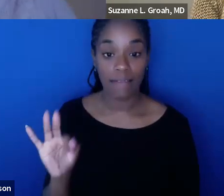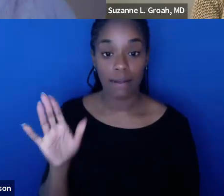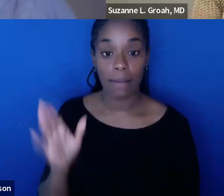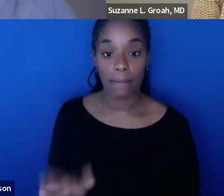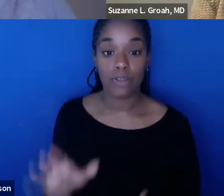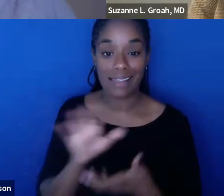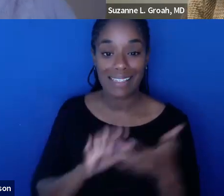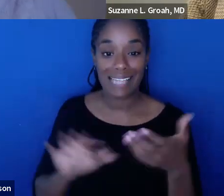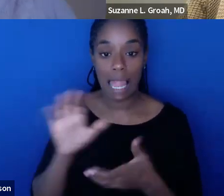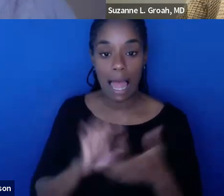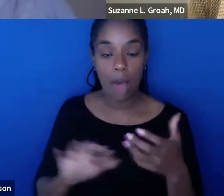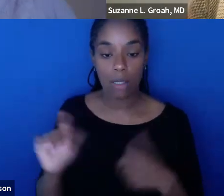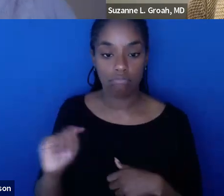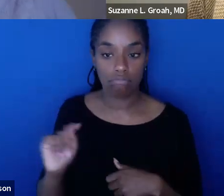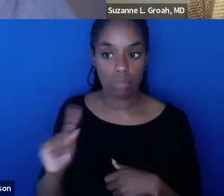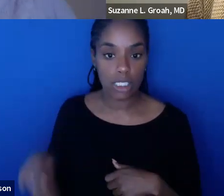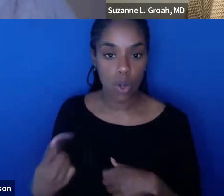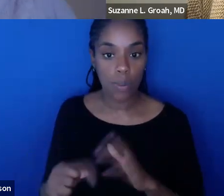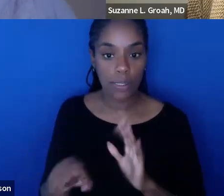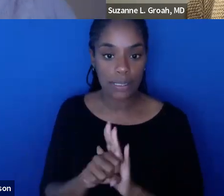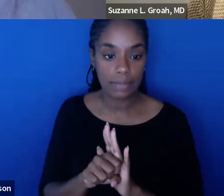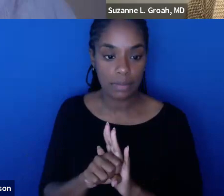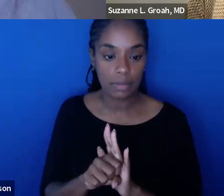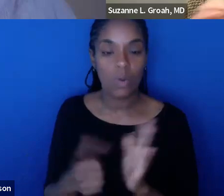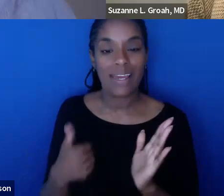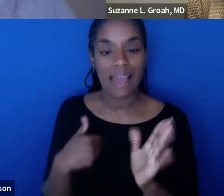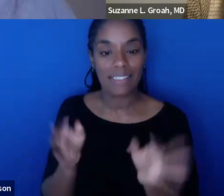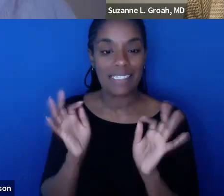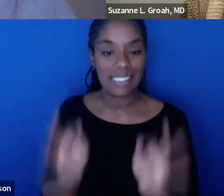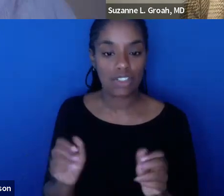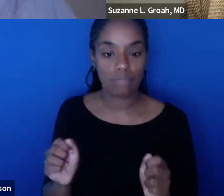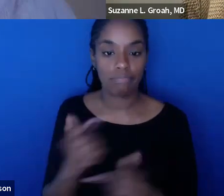symptom, we have a decision algorithm, which is try to drink more water.